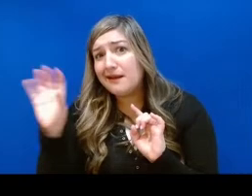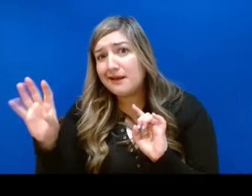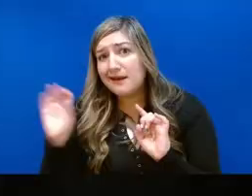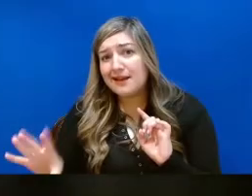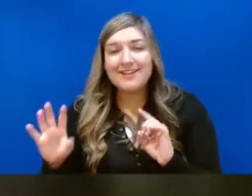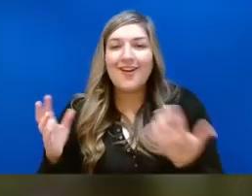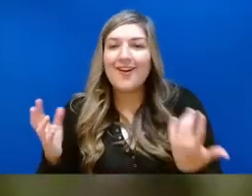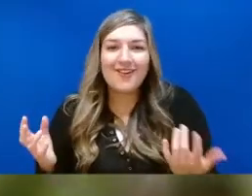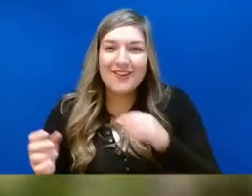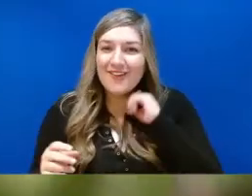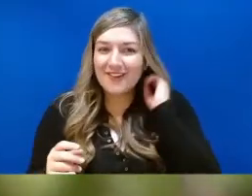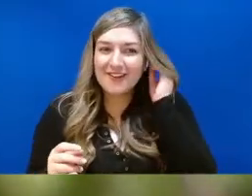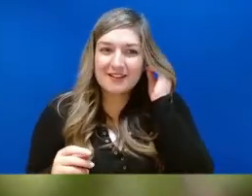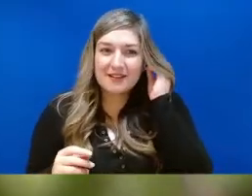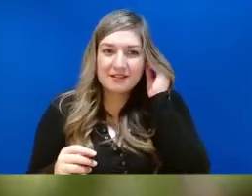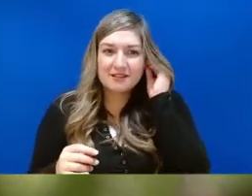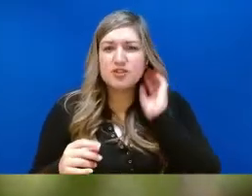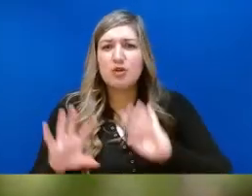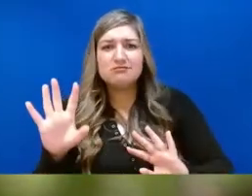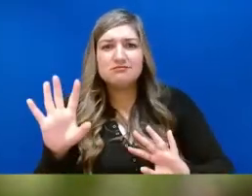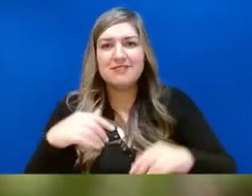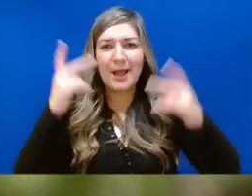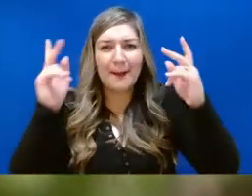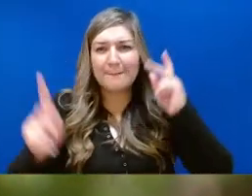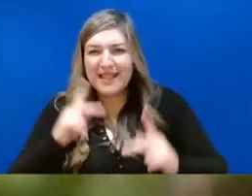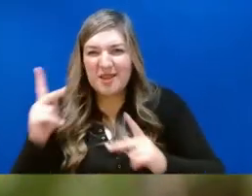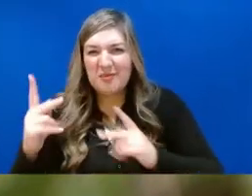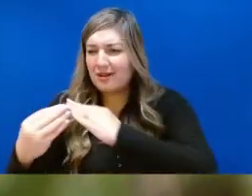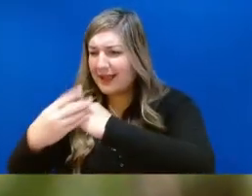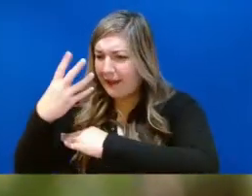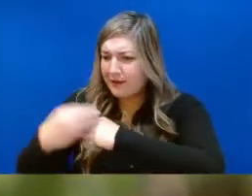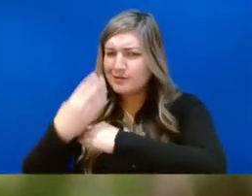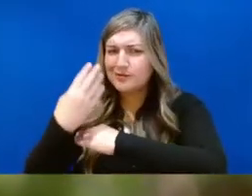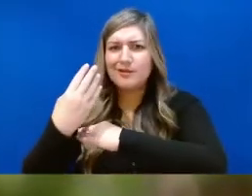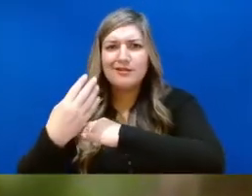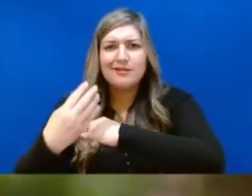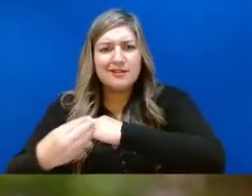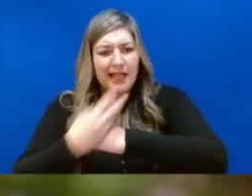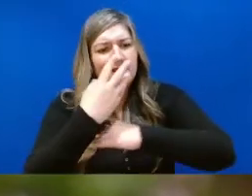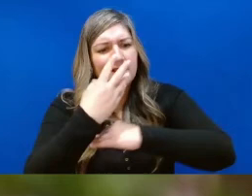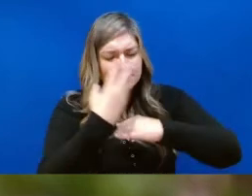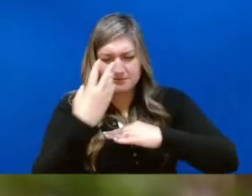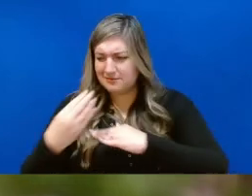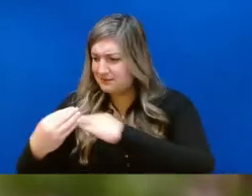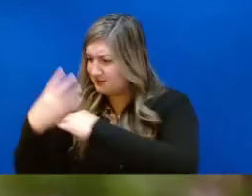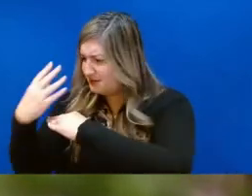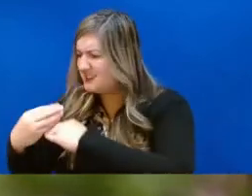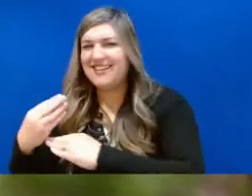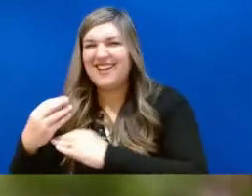When people are giving you counsel and people are giving you advice, the vast majority of counsel that you'll get is coming from a place of love and from a place of peace.